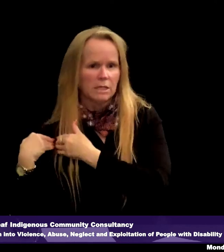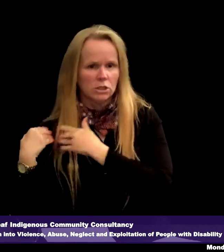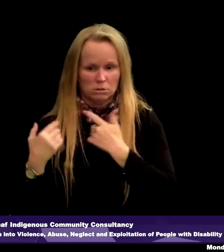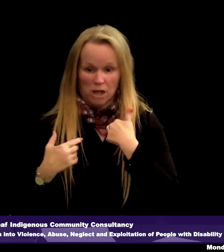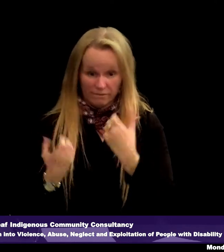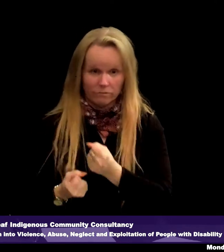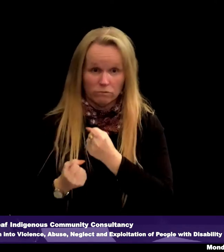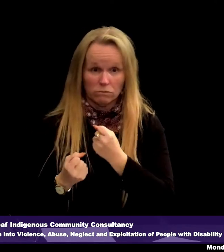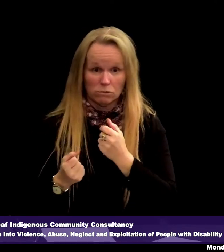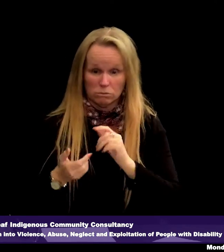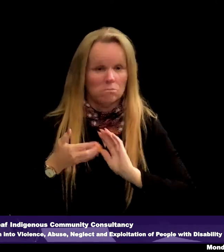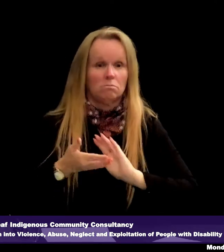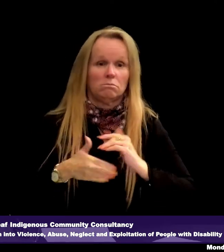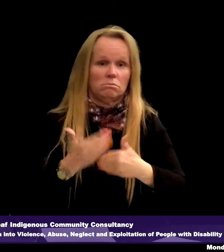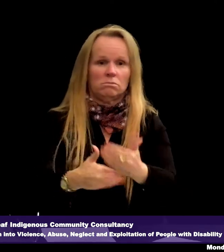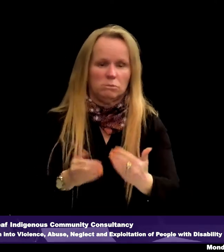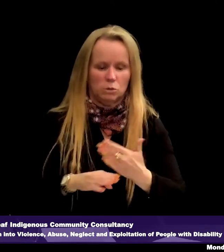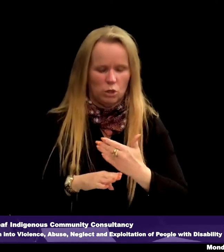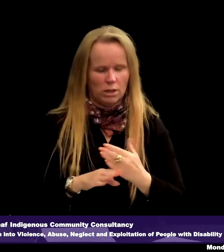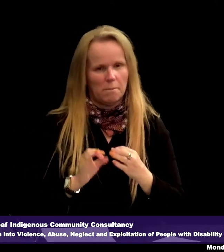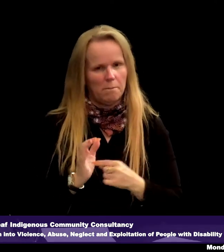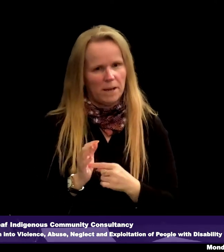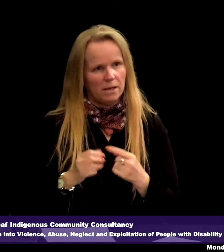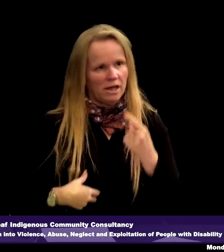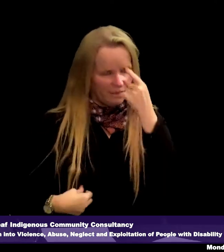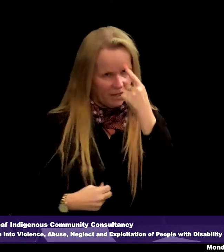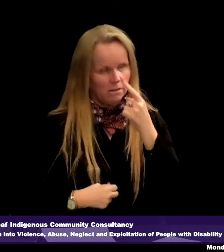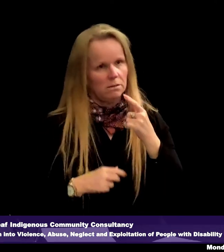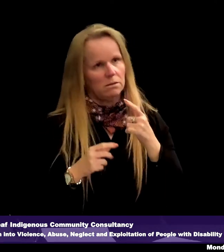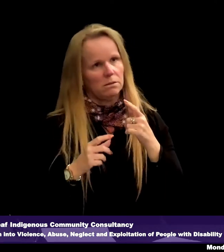I will continue to fulfil my obligations and keep doing the work that I do.